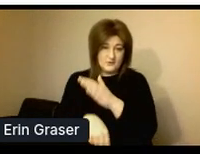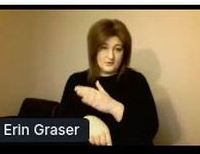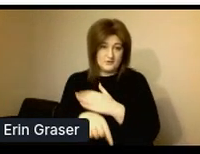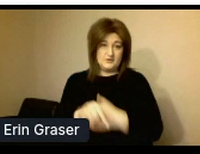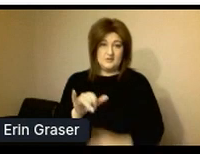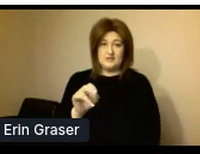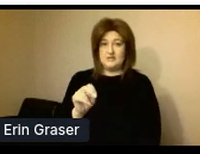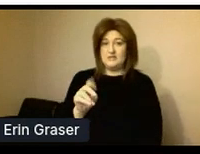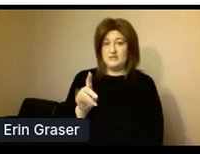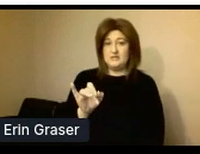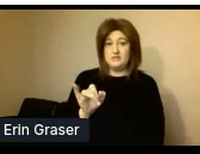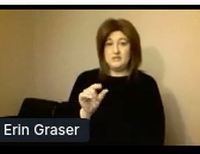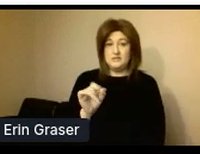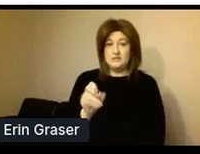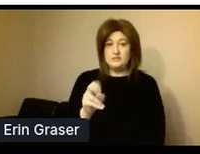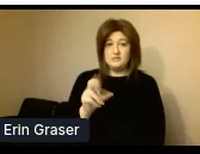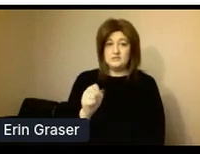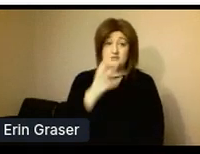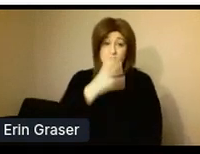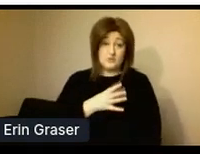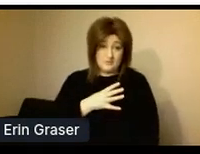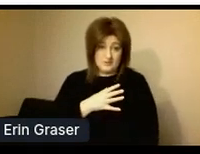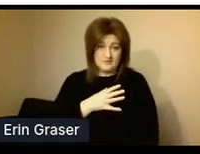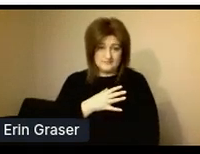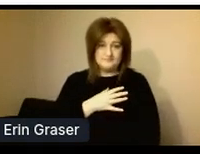and learn about what's happening and the different things that